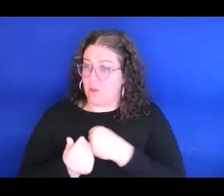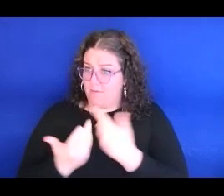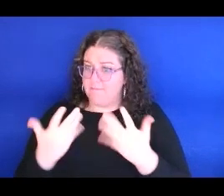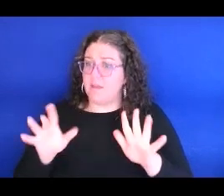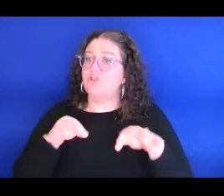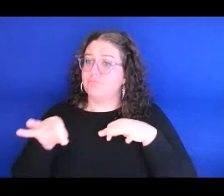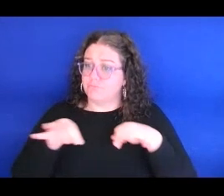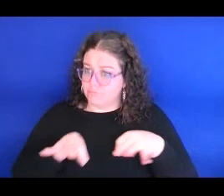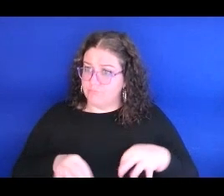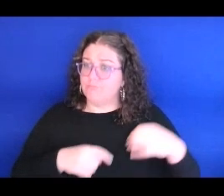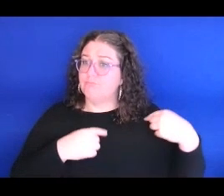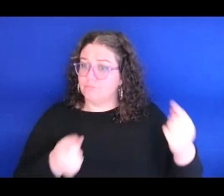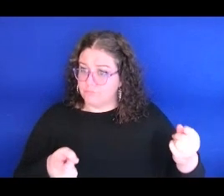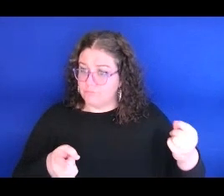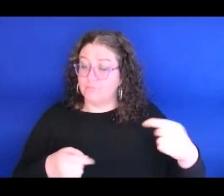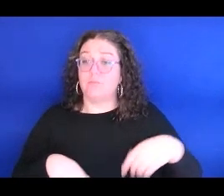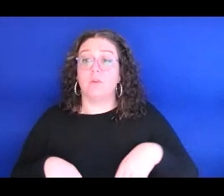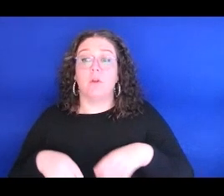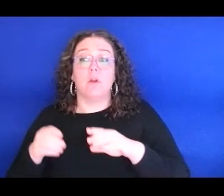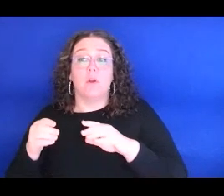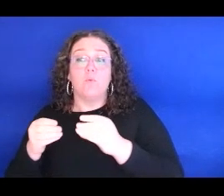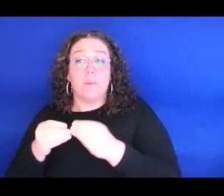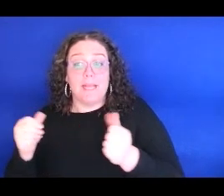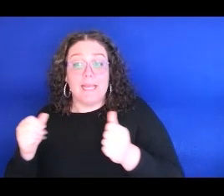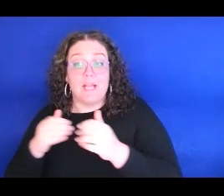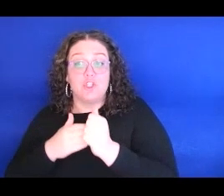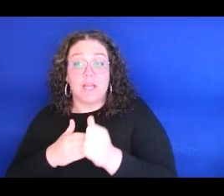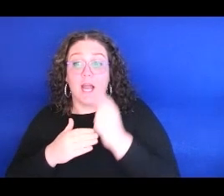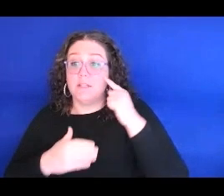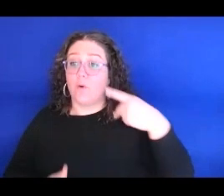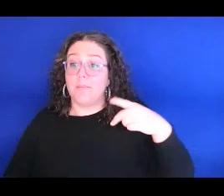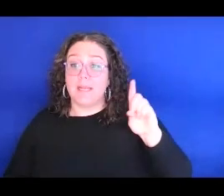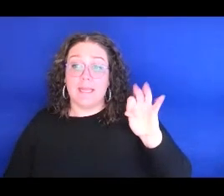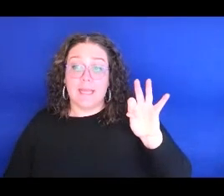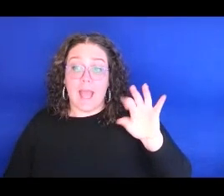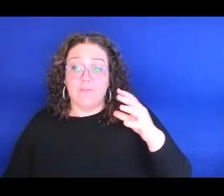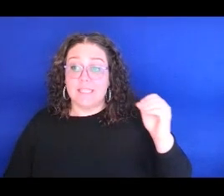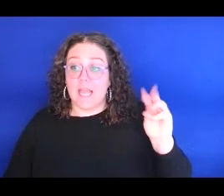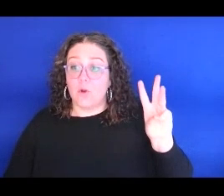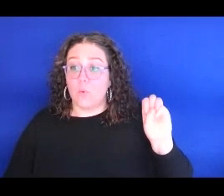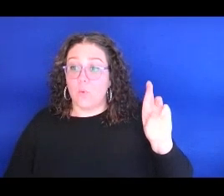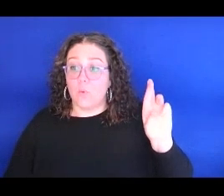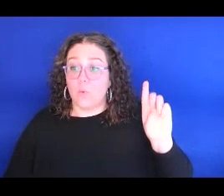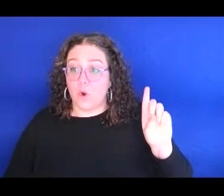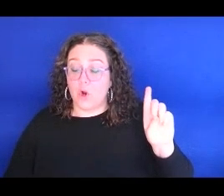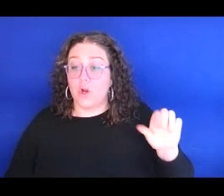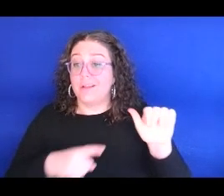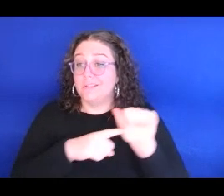and Word documents, video tutorials, and best practices for accessibility. It’s a one-stop